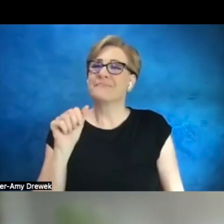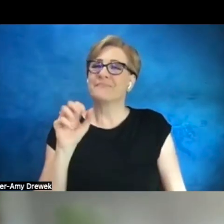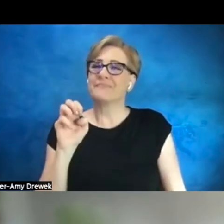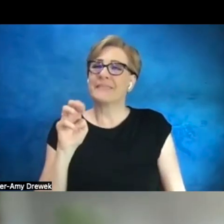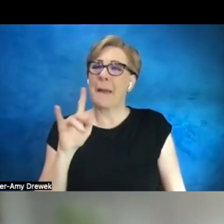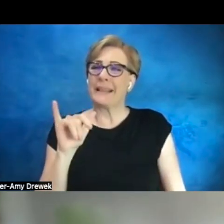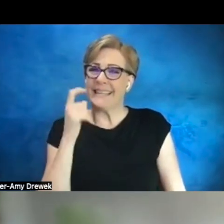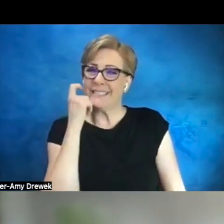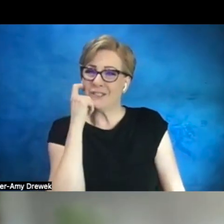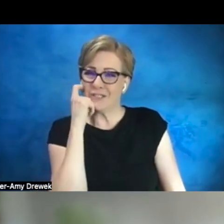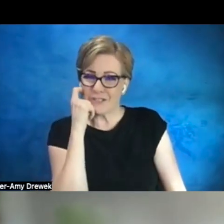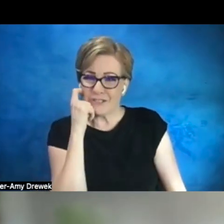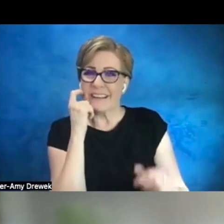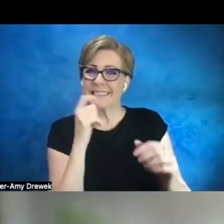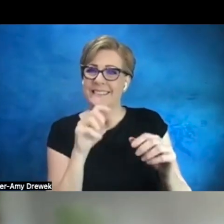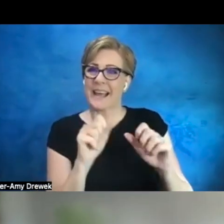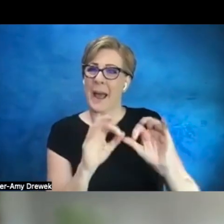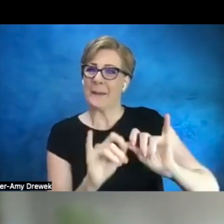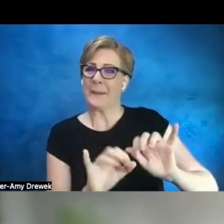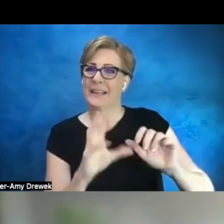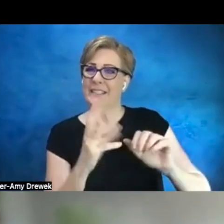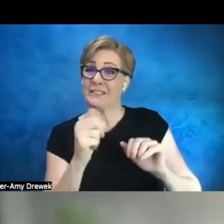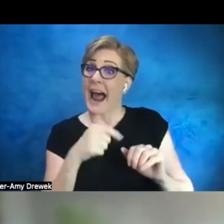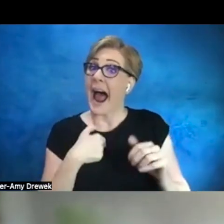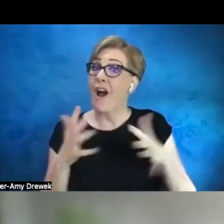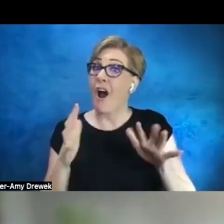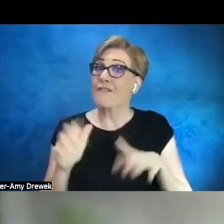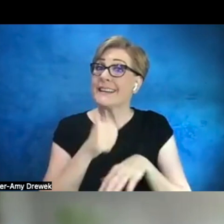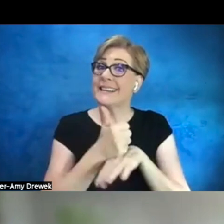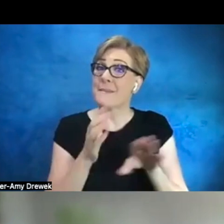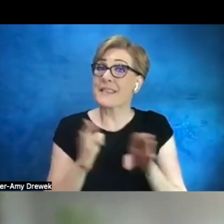Thank you so much for sharing. Emily says I have one planned on October 17th, but I'm hoping to